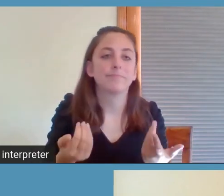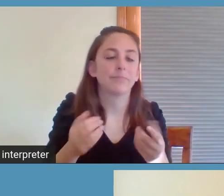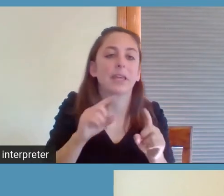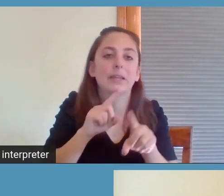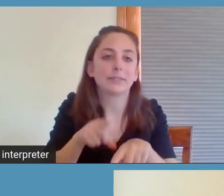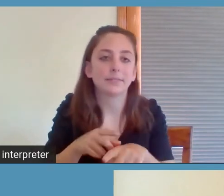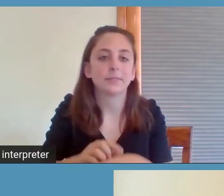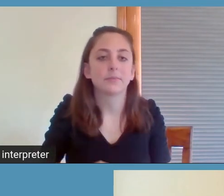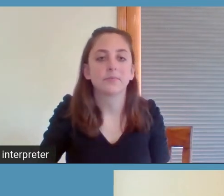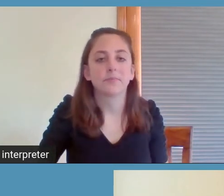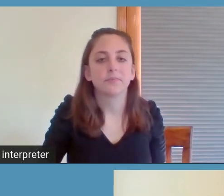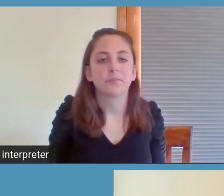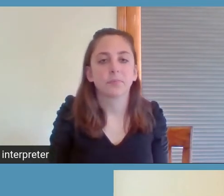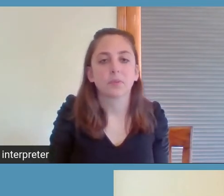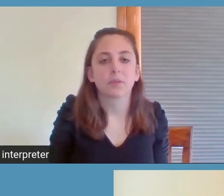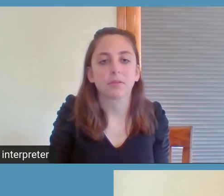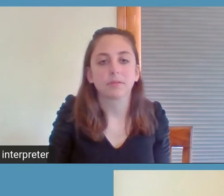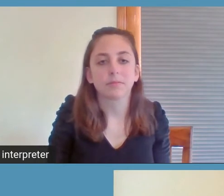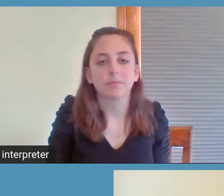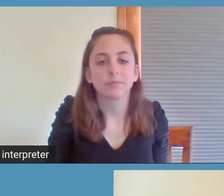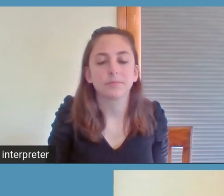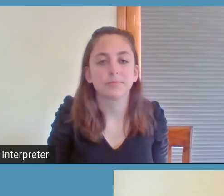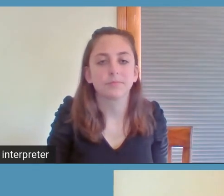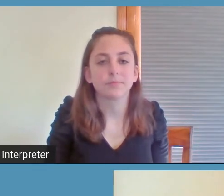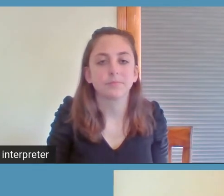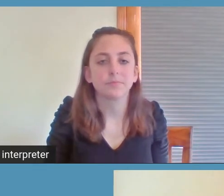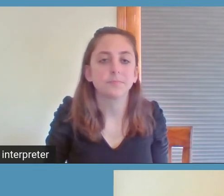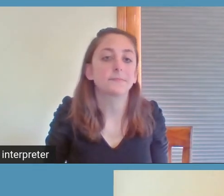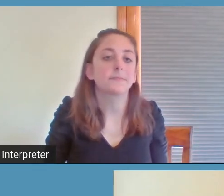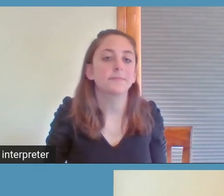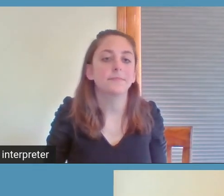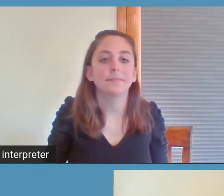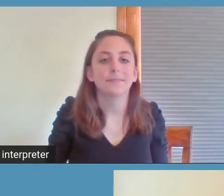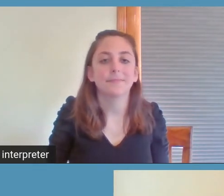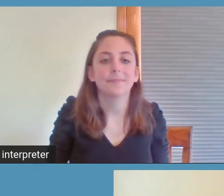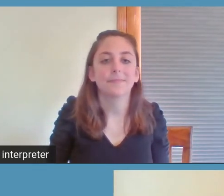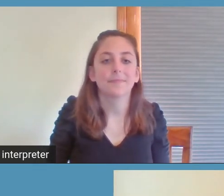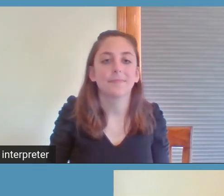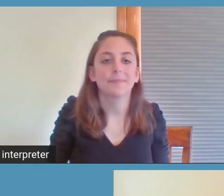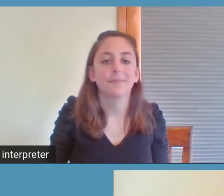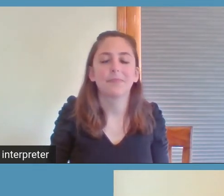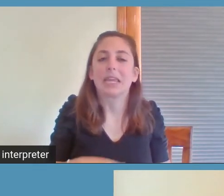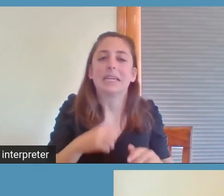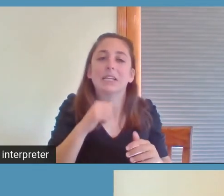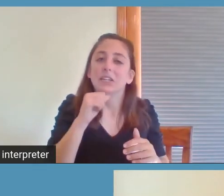and so uh you know that's it and then you know it's not always easy collaborations because